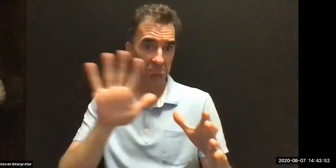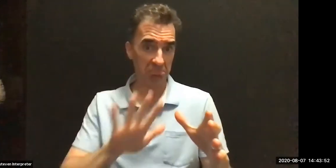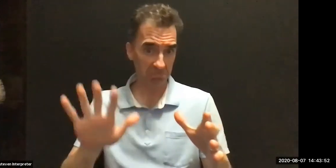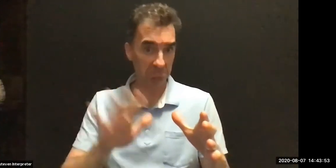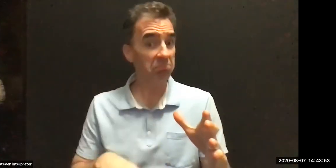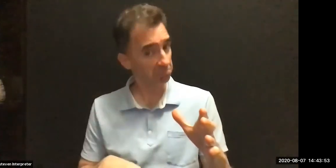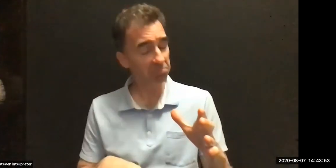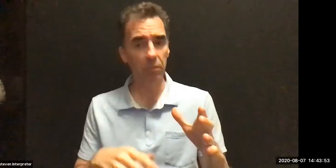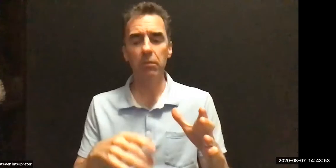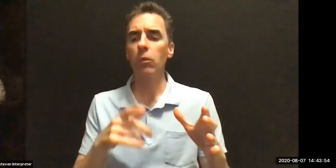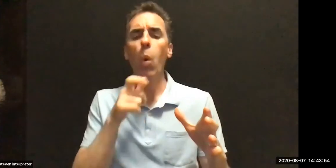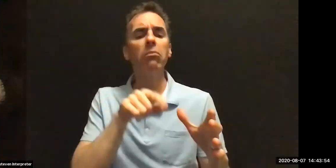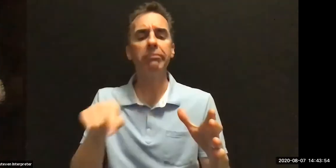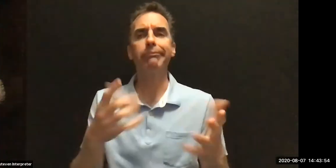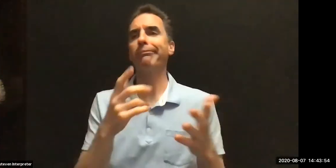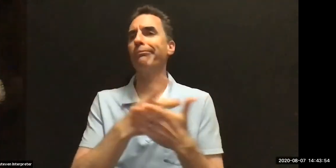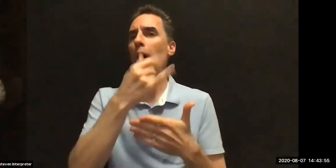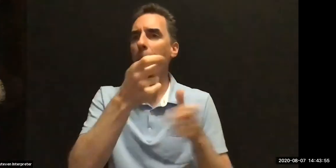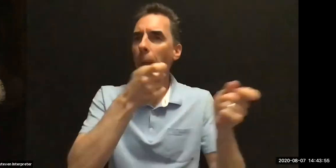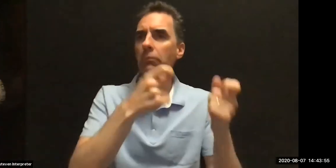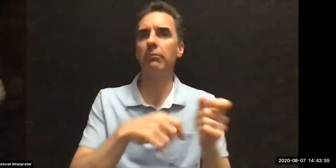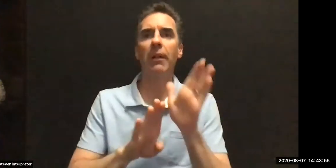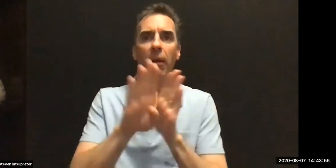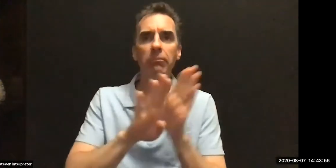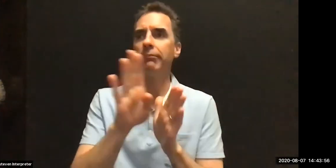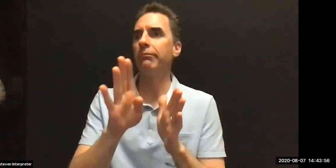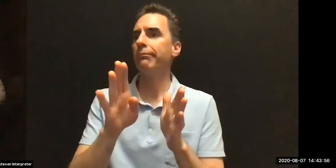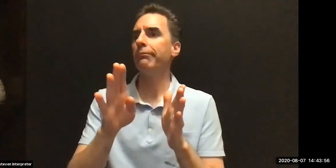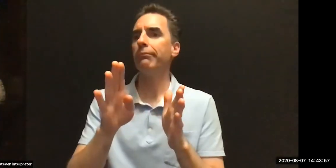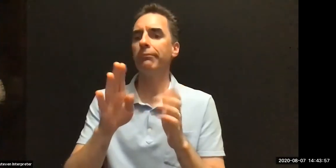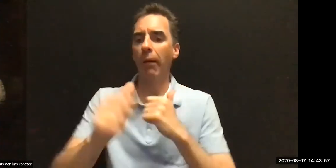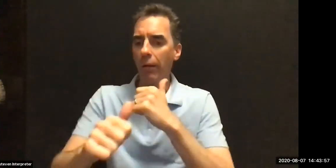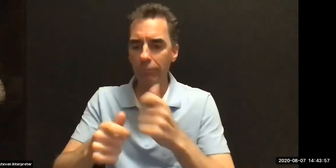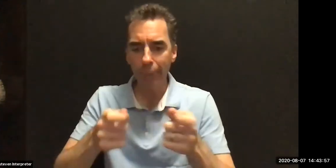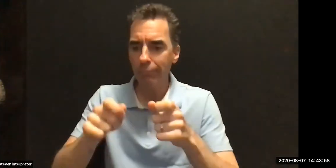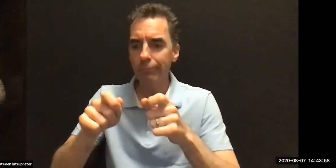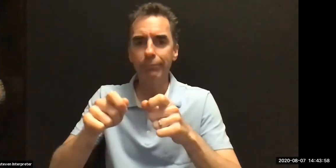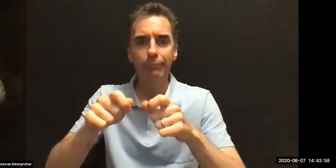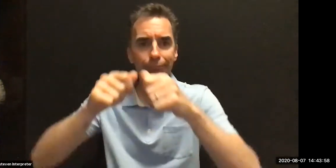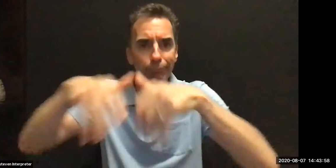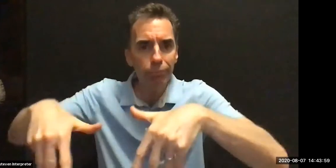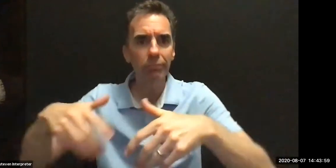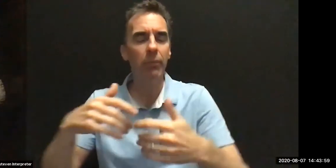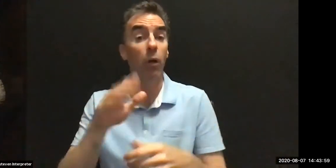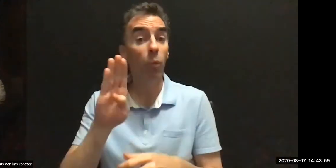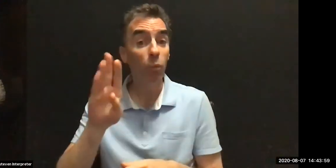Channelle Charest: Project managers developers managers, we have an entire branding team that exists for just our software.